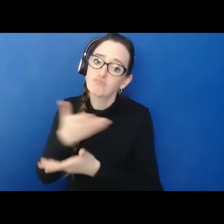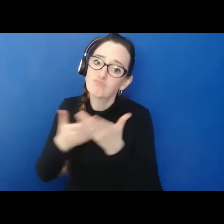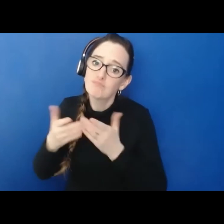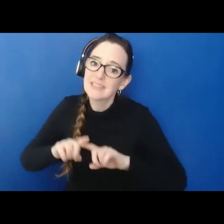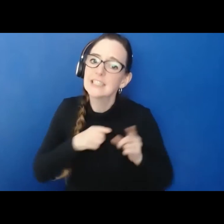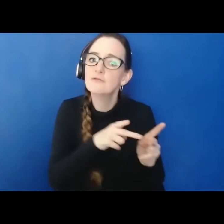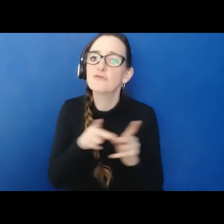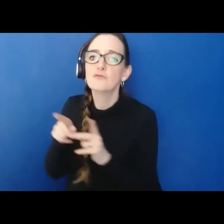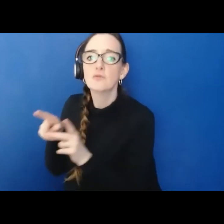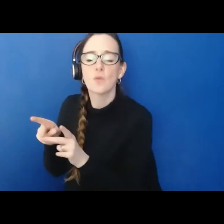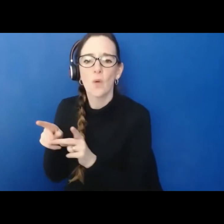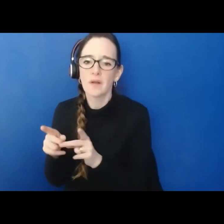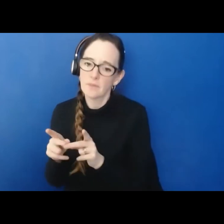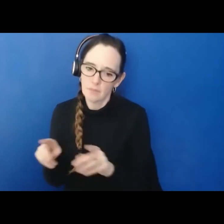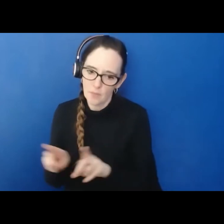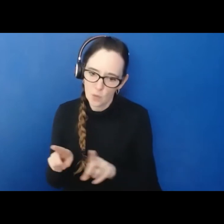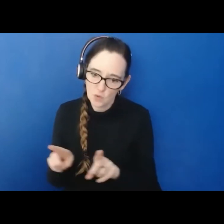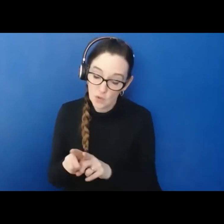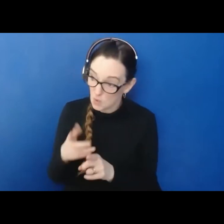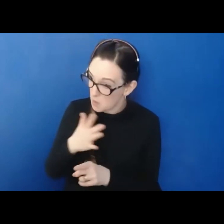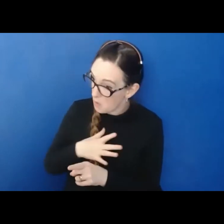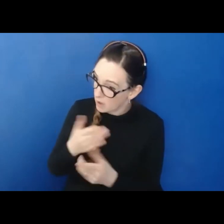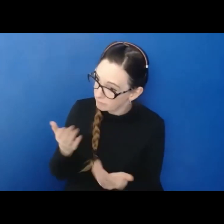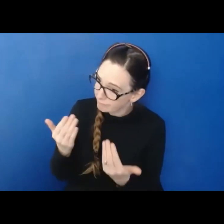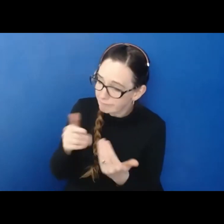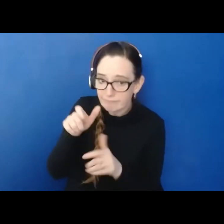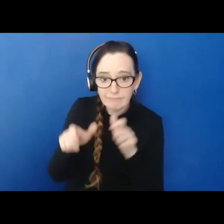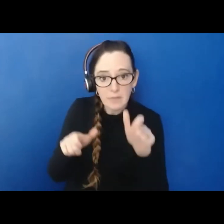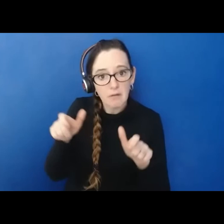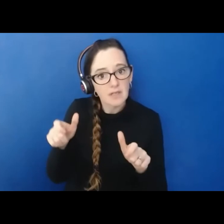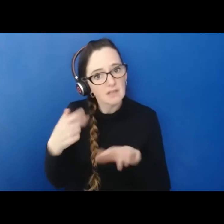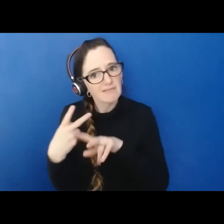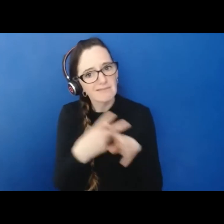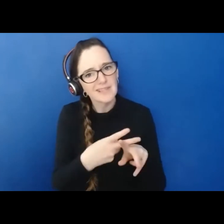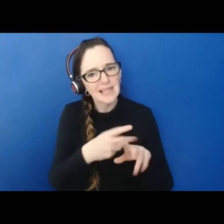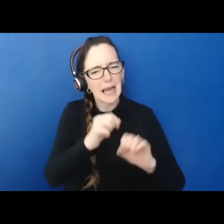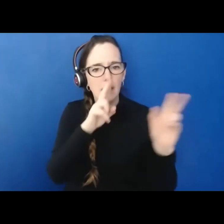But, also, we wanted to invite people to visit this space to engage with these projects,